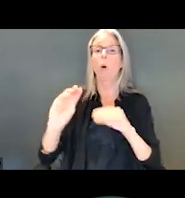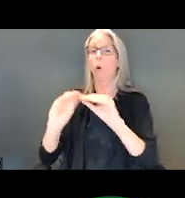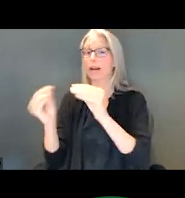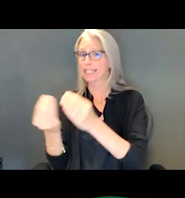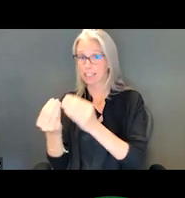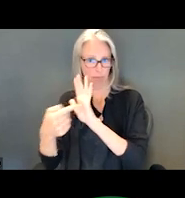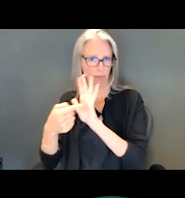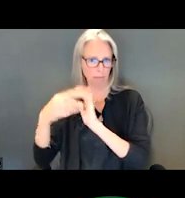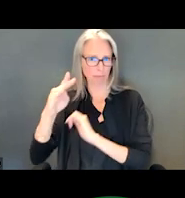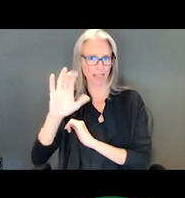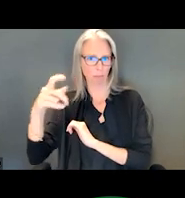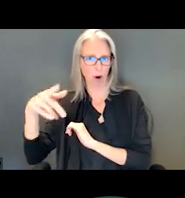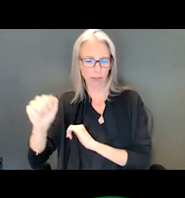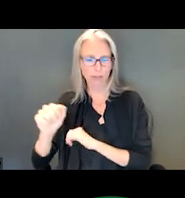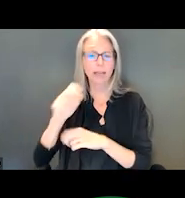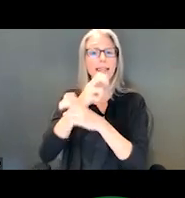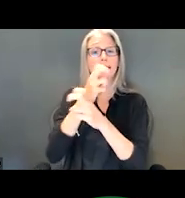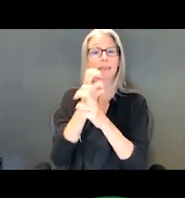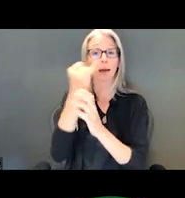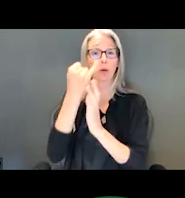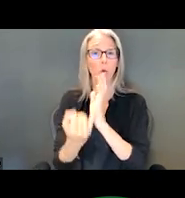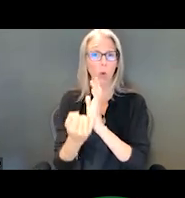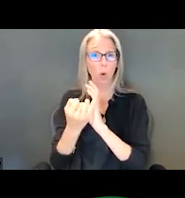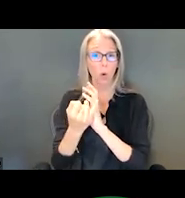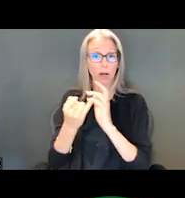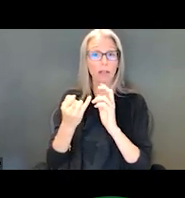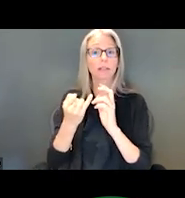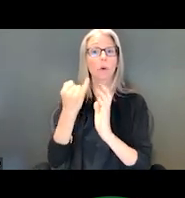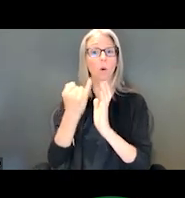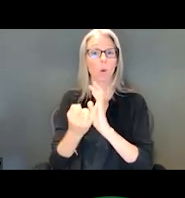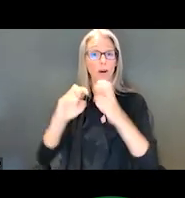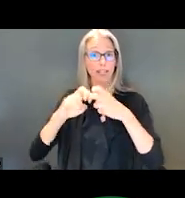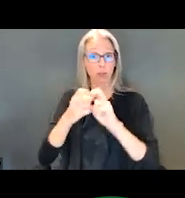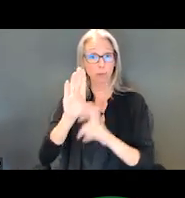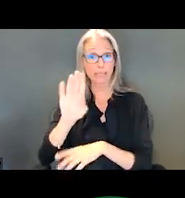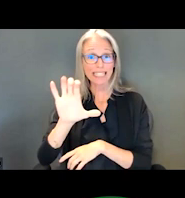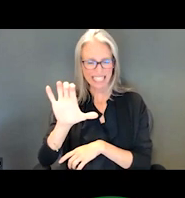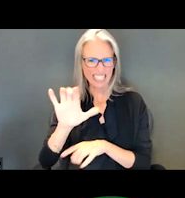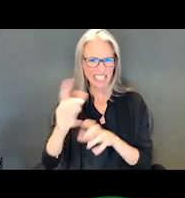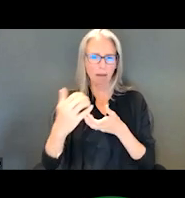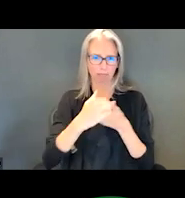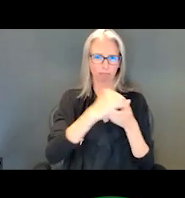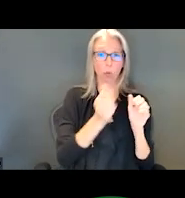I'm excited to share the research findings with you from my undergraduate thesis.